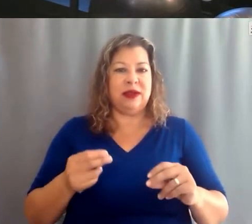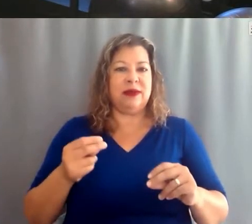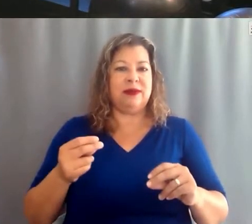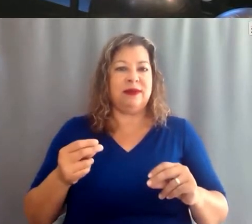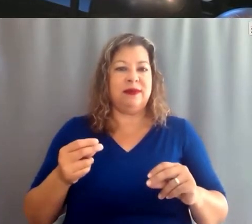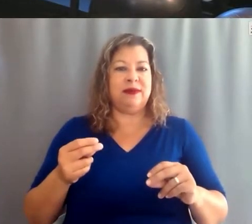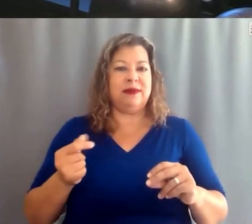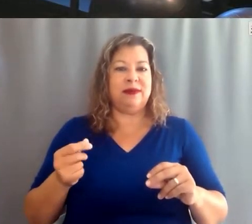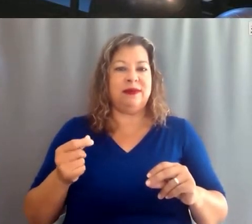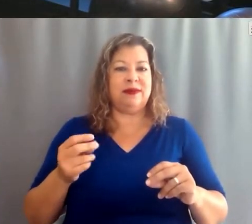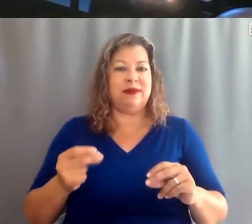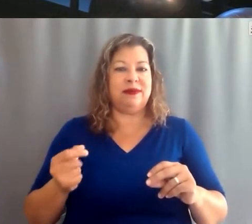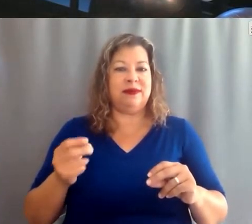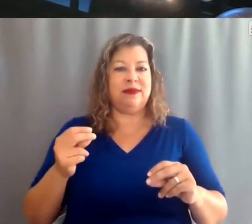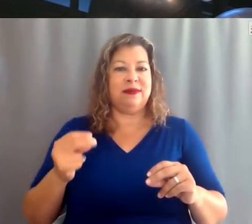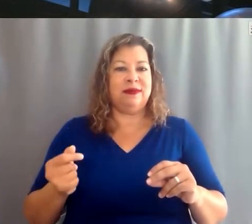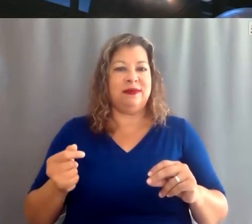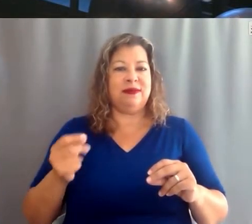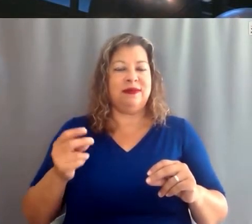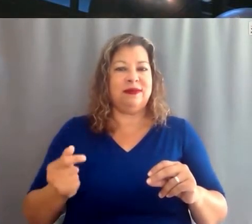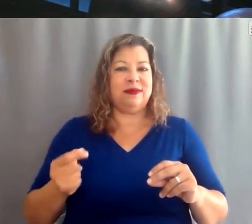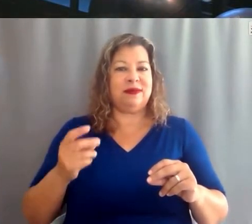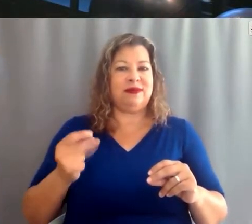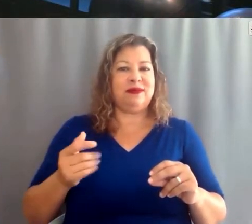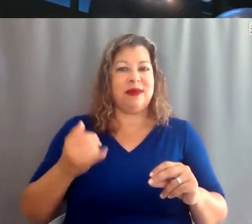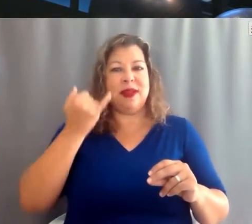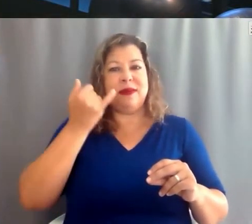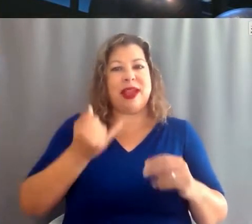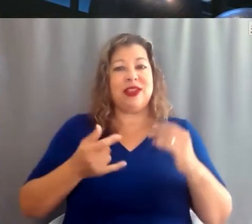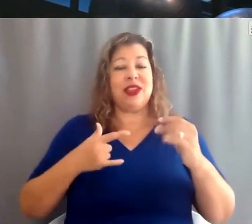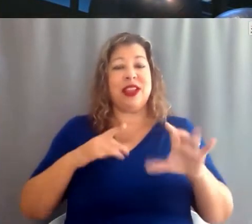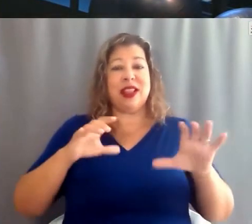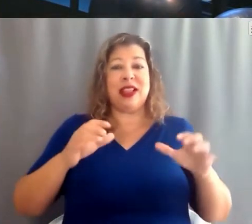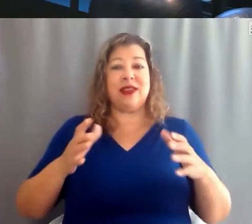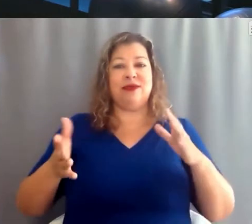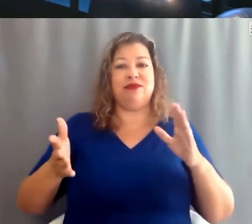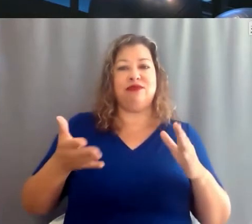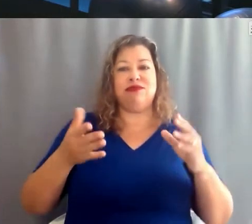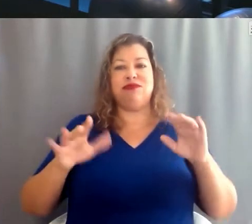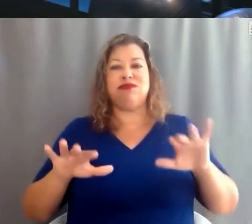(percussion comes in) This is something conjured up emotionally that makes